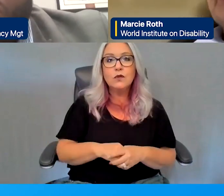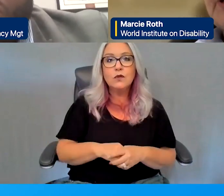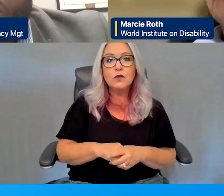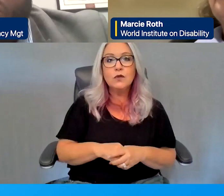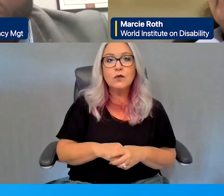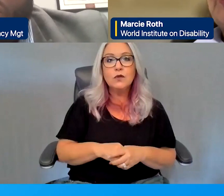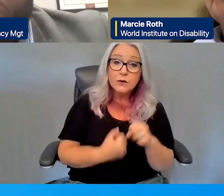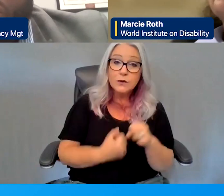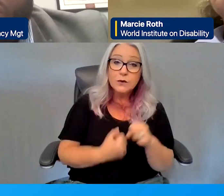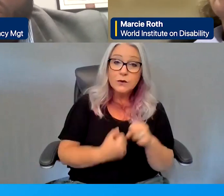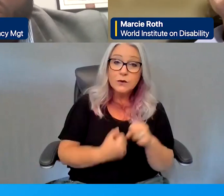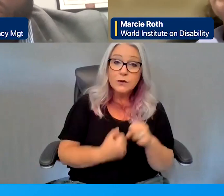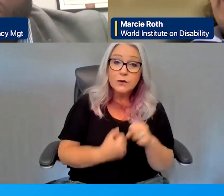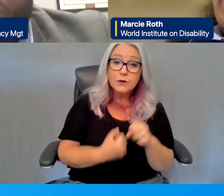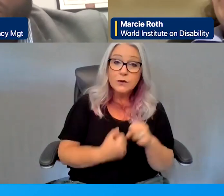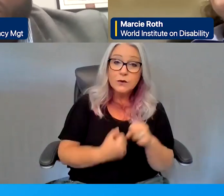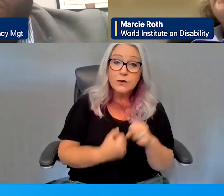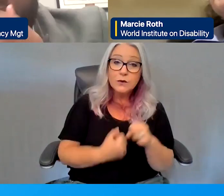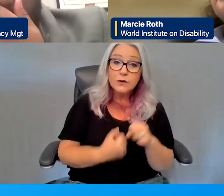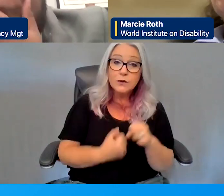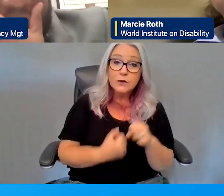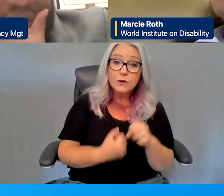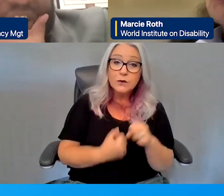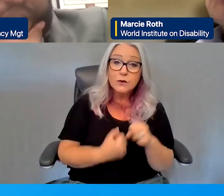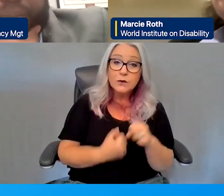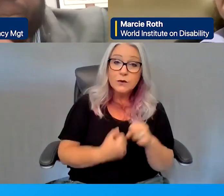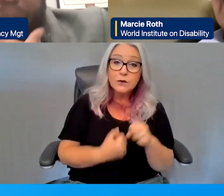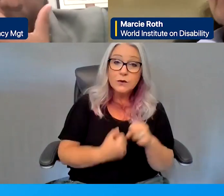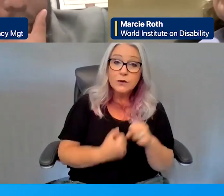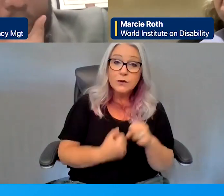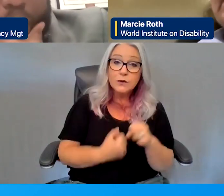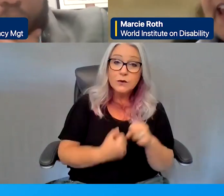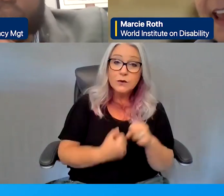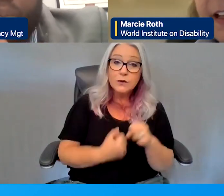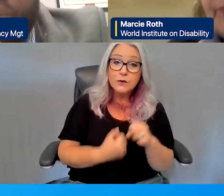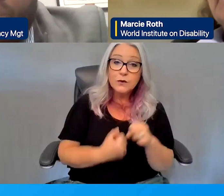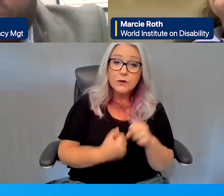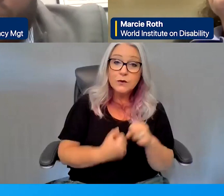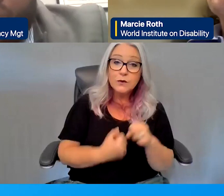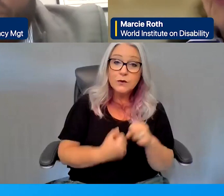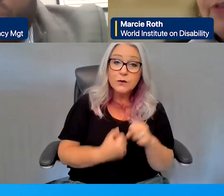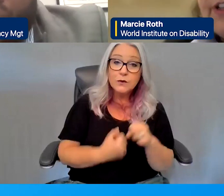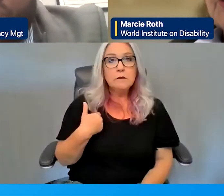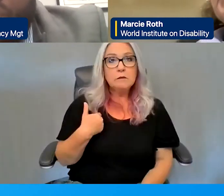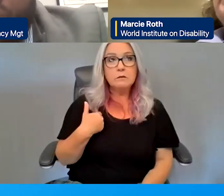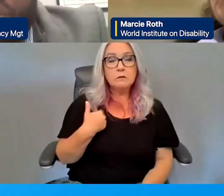somebody from the American Red Cross at that table more truly every day for three years. And